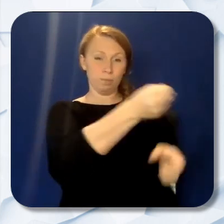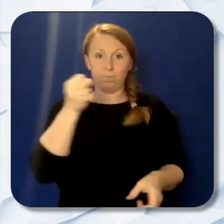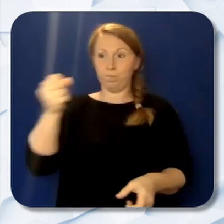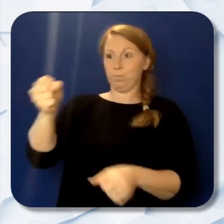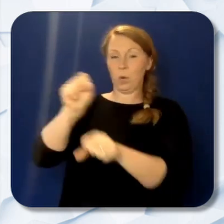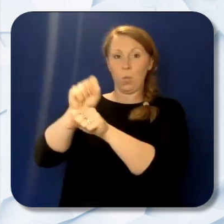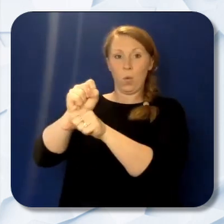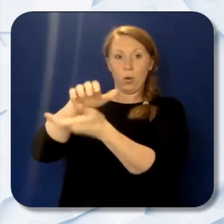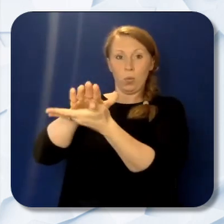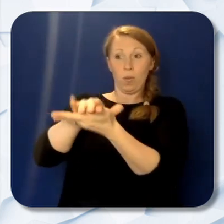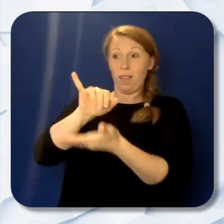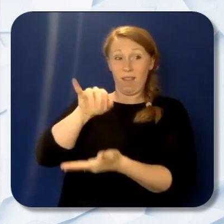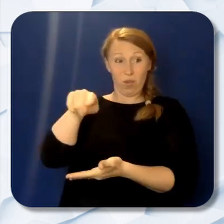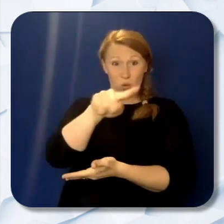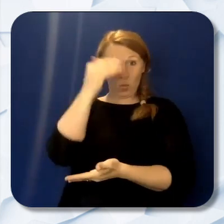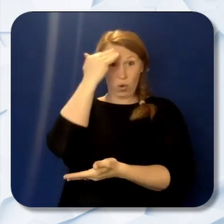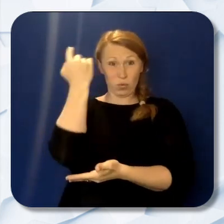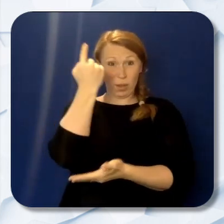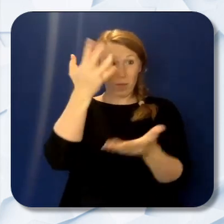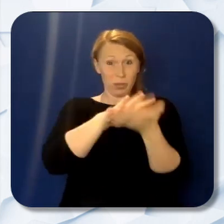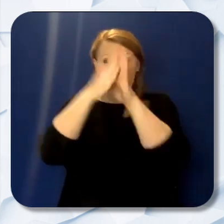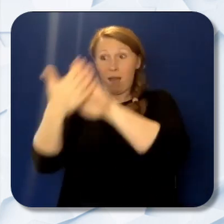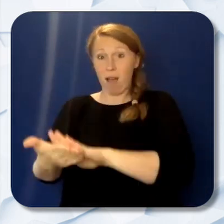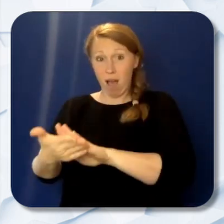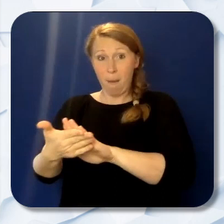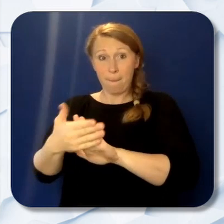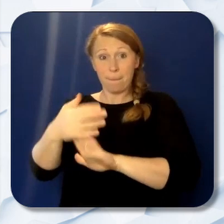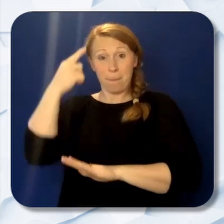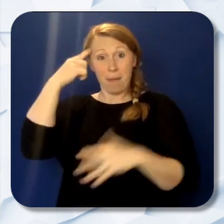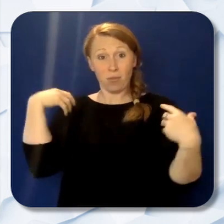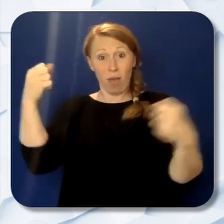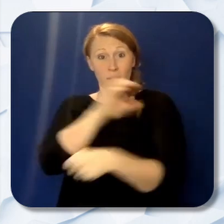want to become a mental health clinician and our schools. We actually have a a scholarship to help